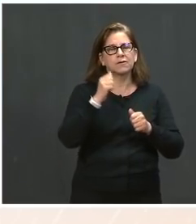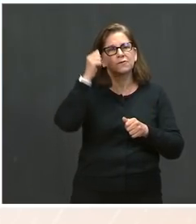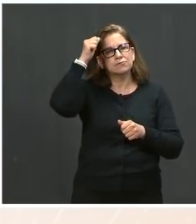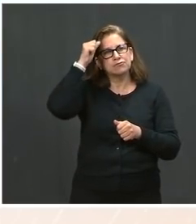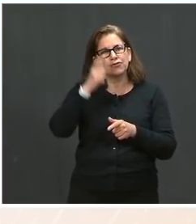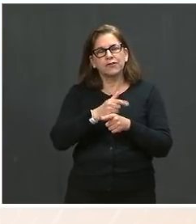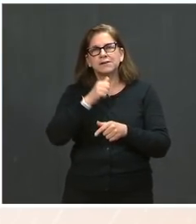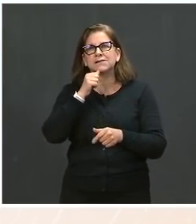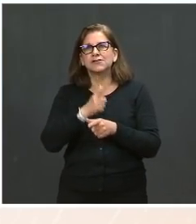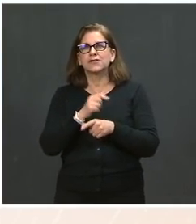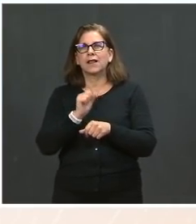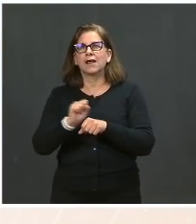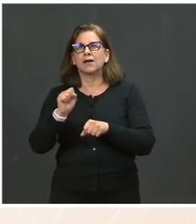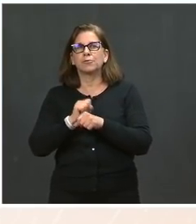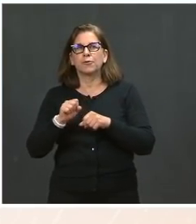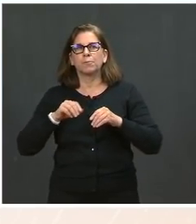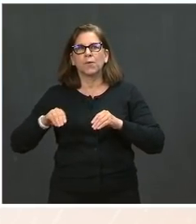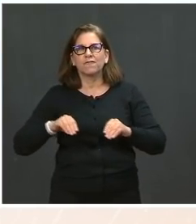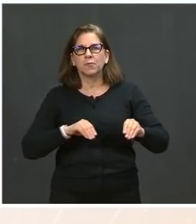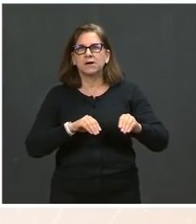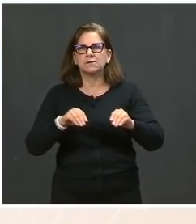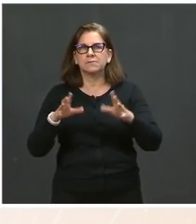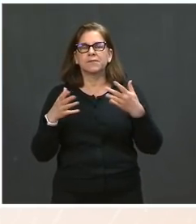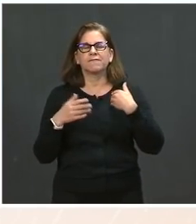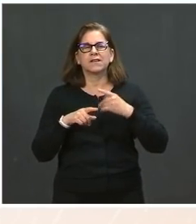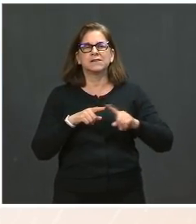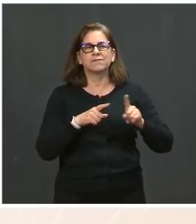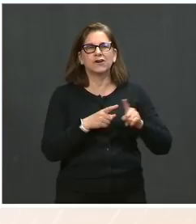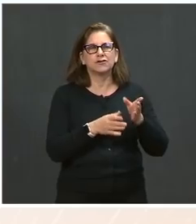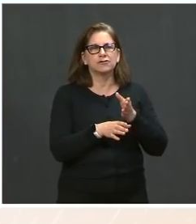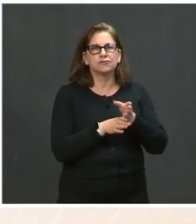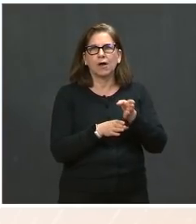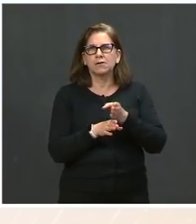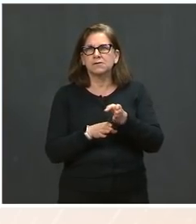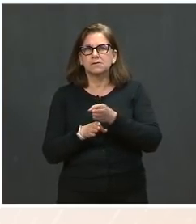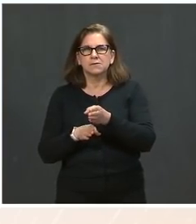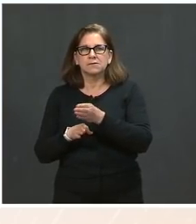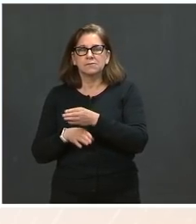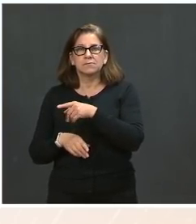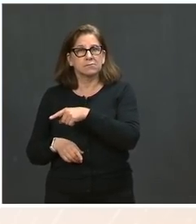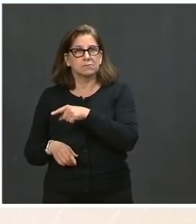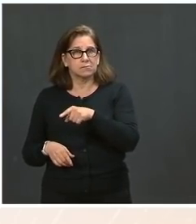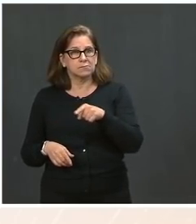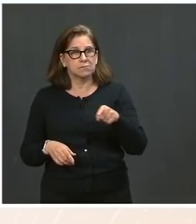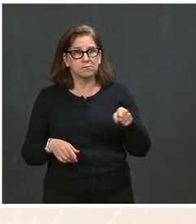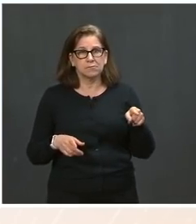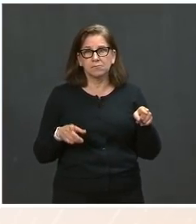to make sure that we do this in a way that gives their workers opportunity, and it will.